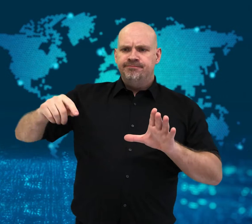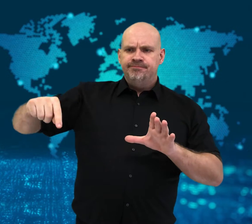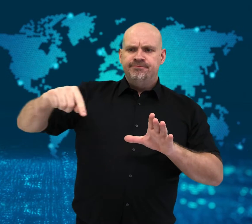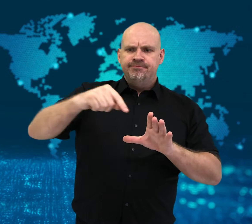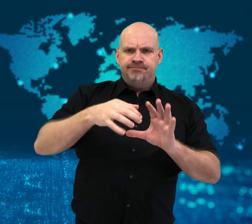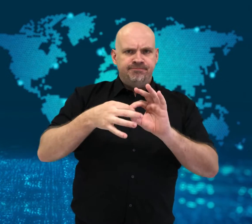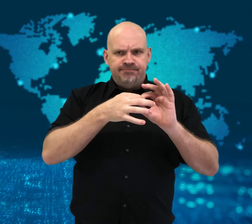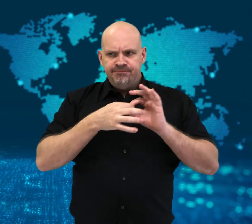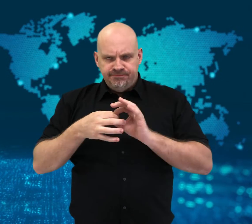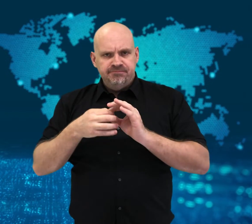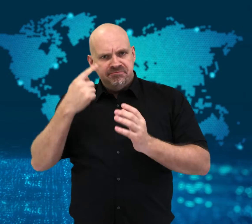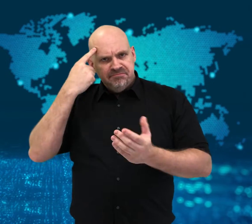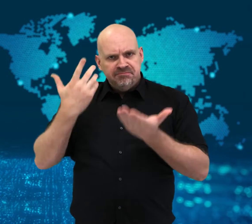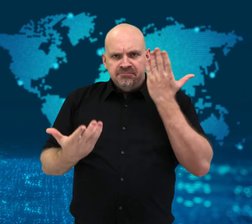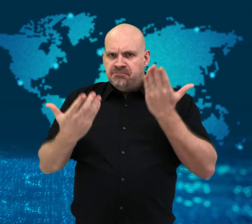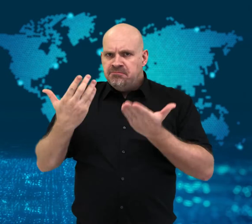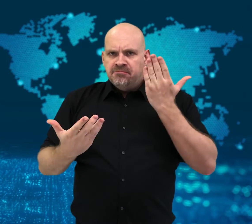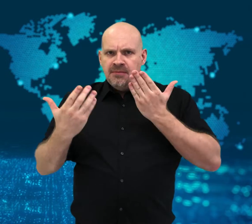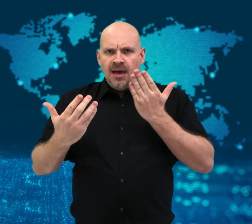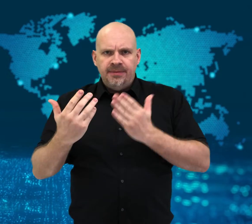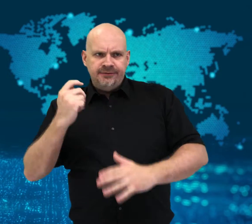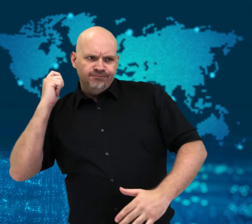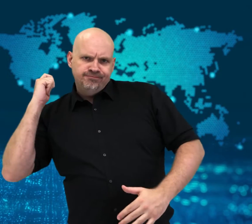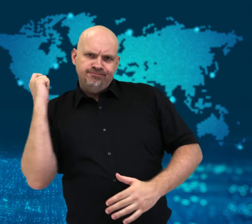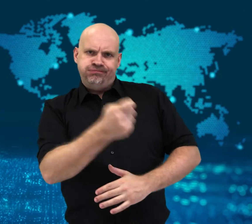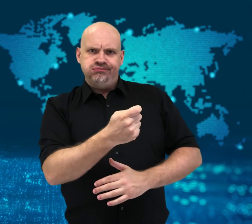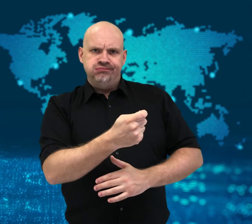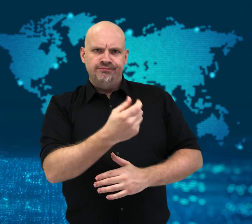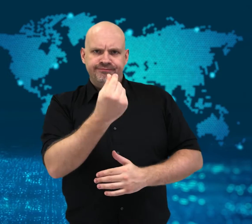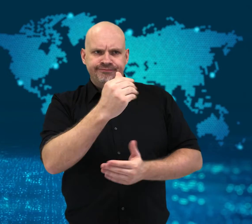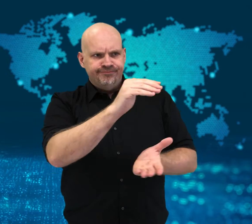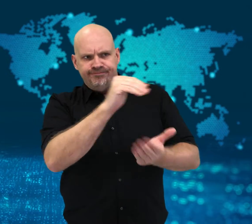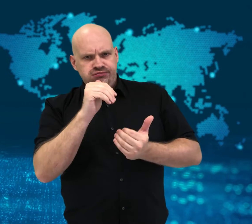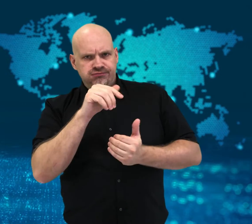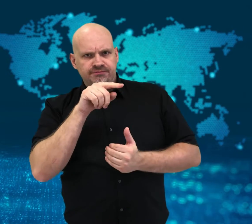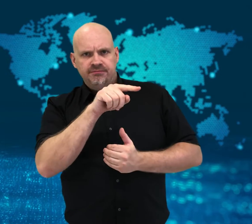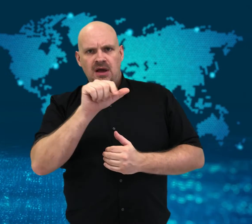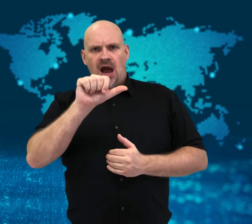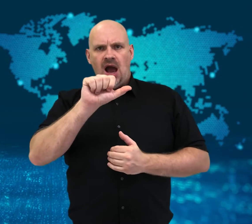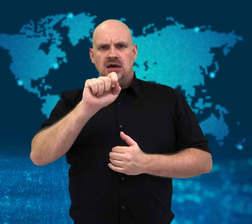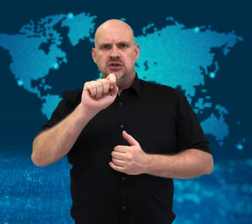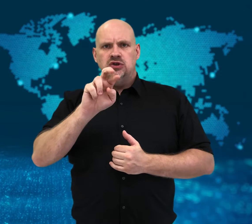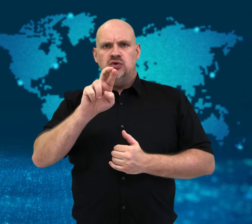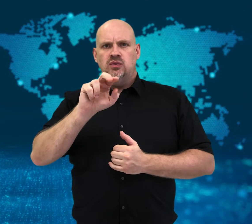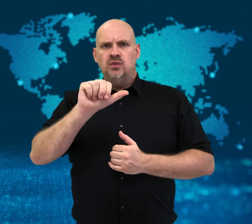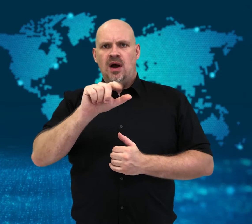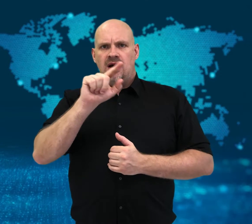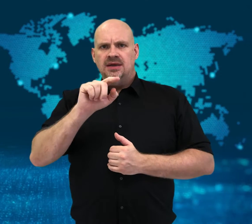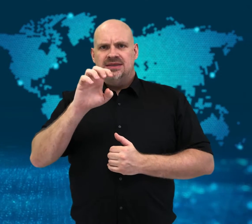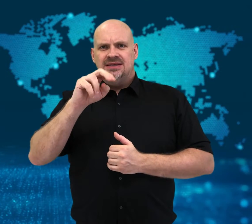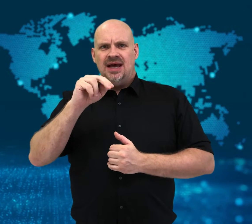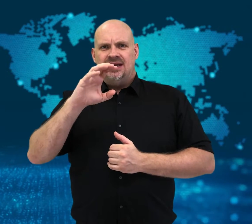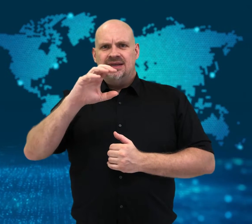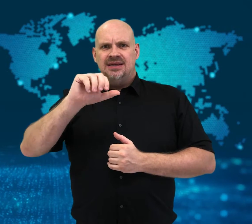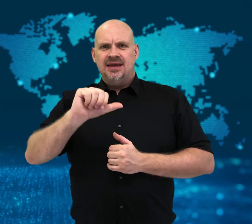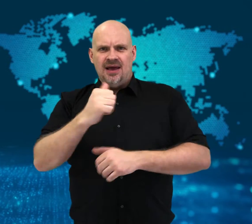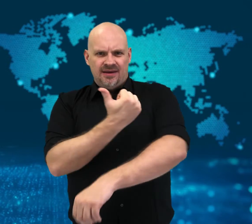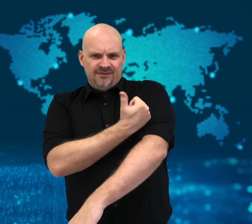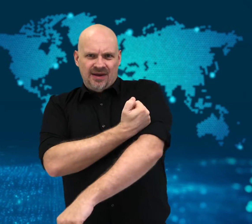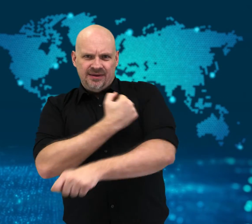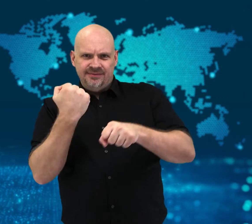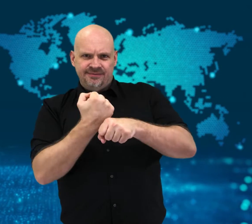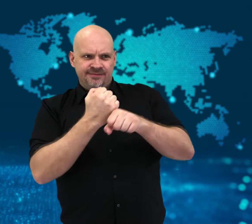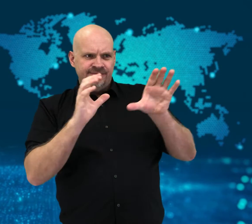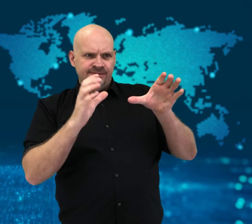they say deliveries have been slow and they are not getting the